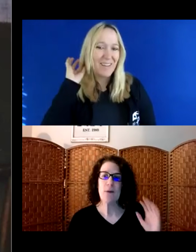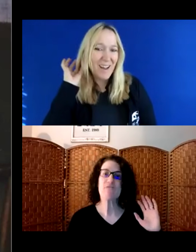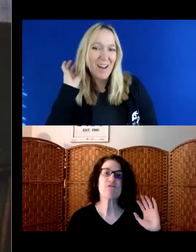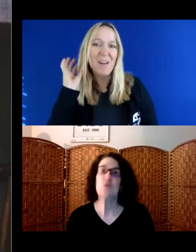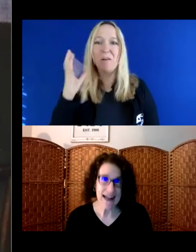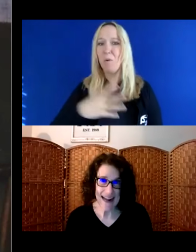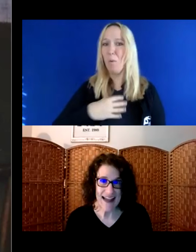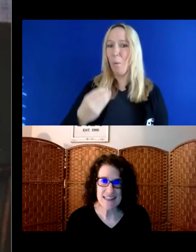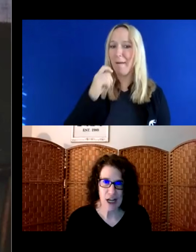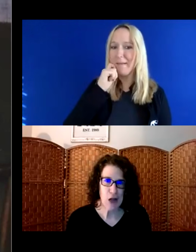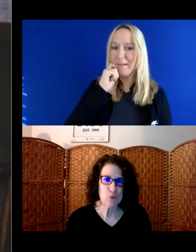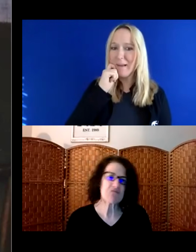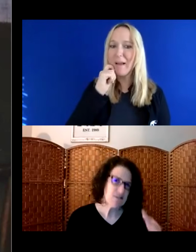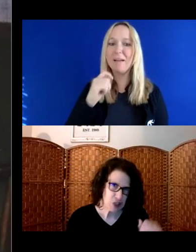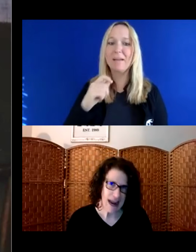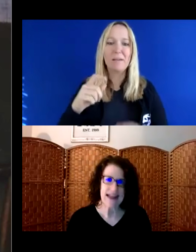from a few decades ago -- give or take --